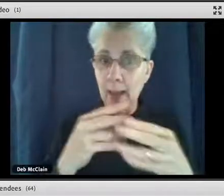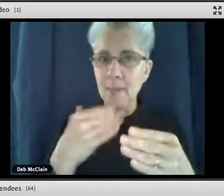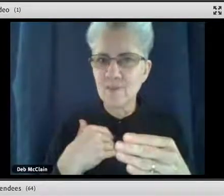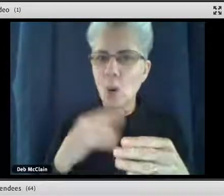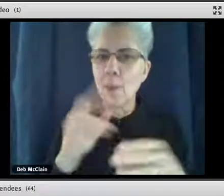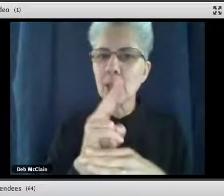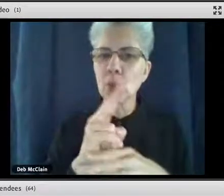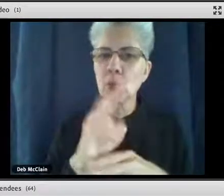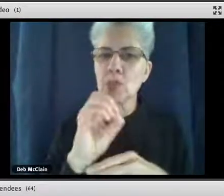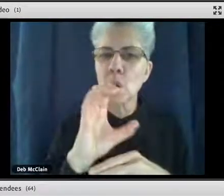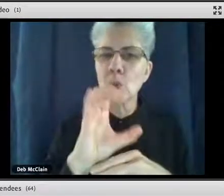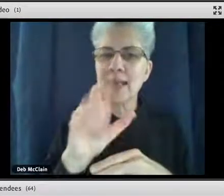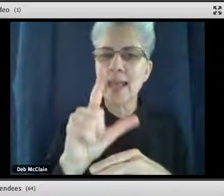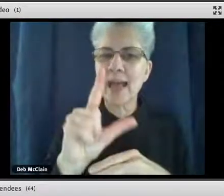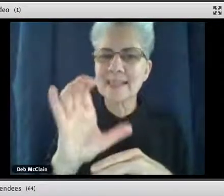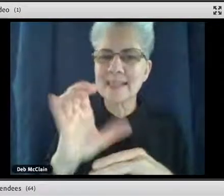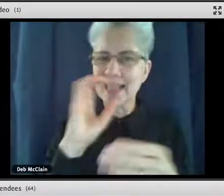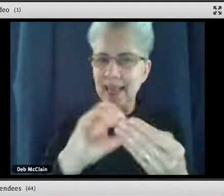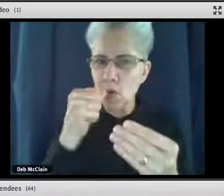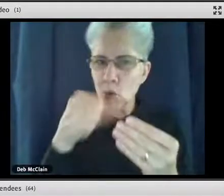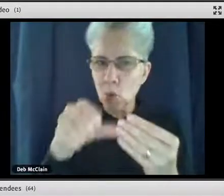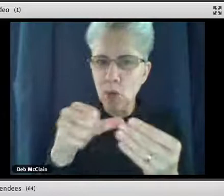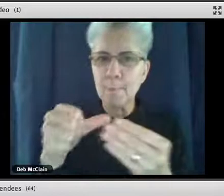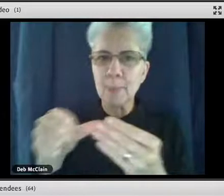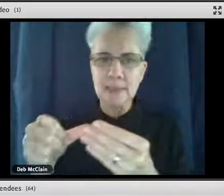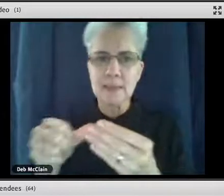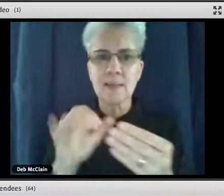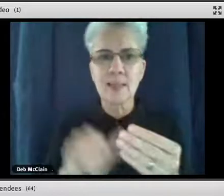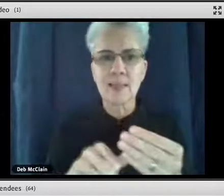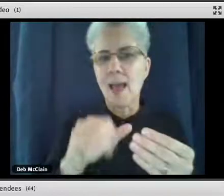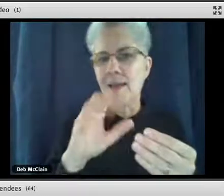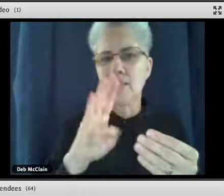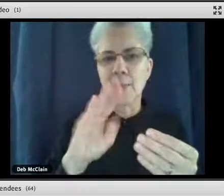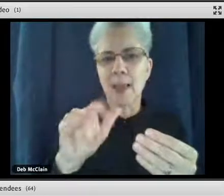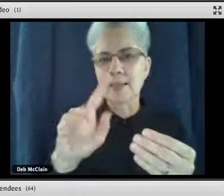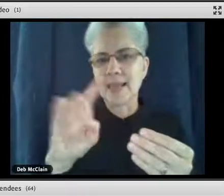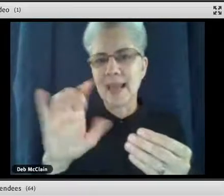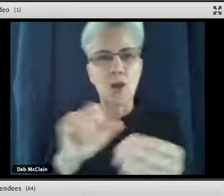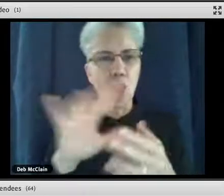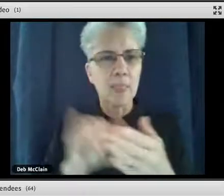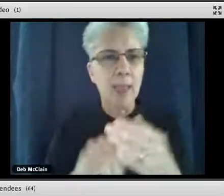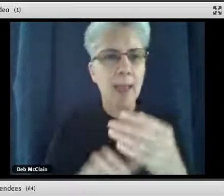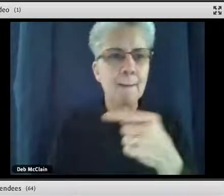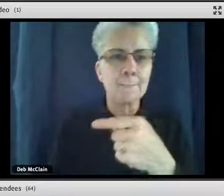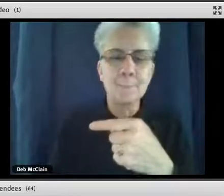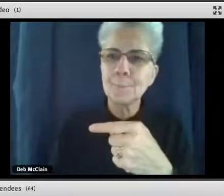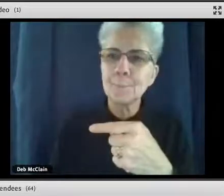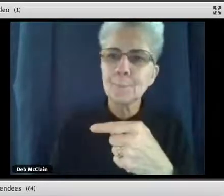But using those OCLC mnemonics that I was talking about, like type, VLVL and so forth.